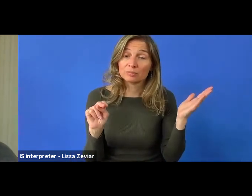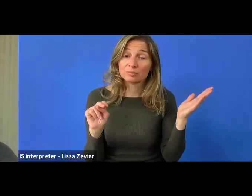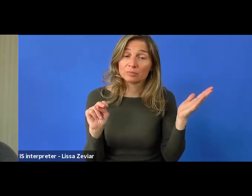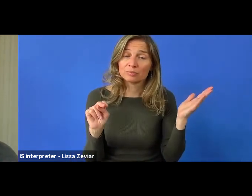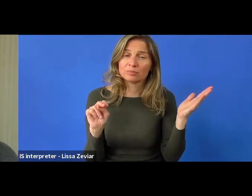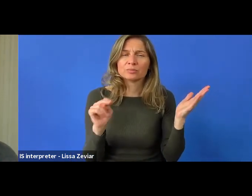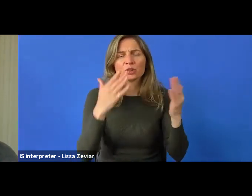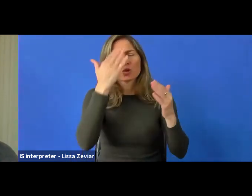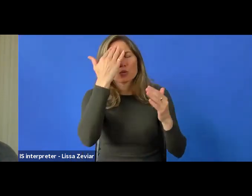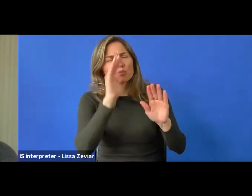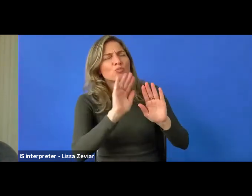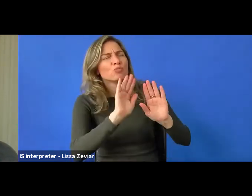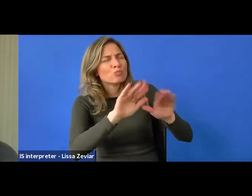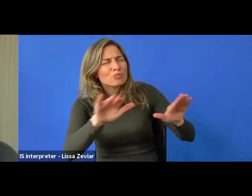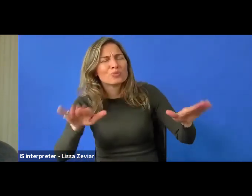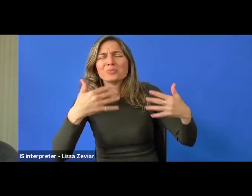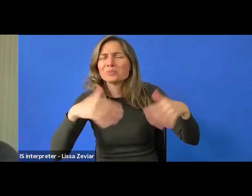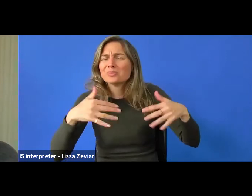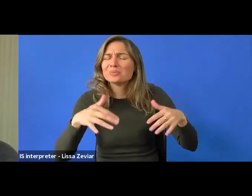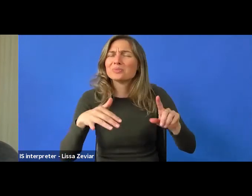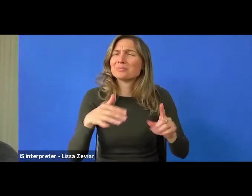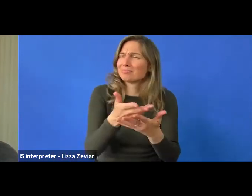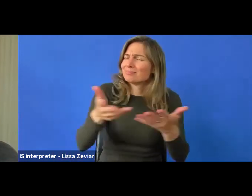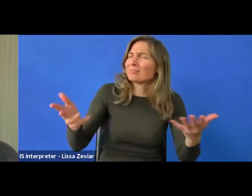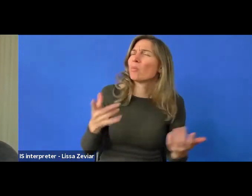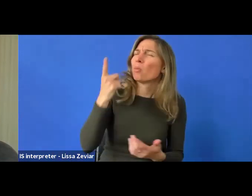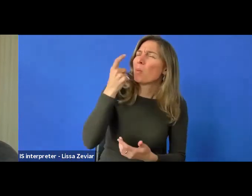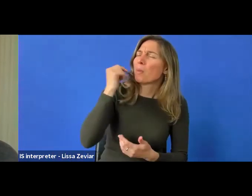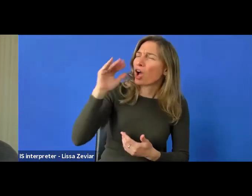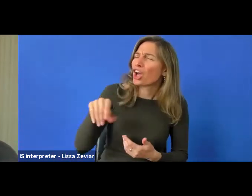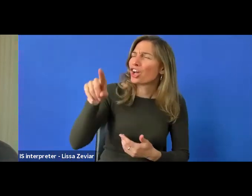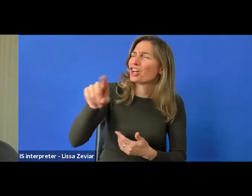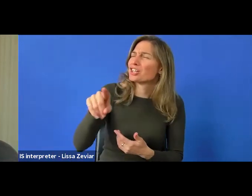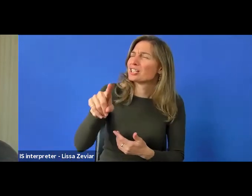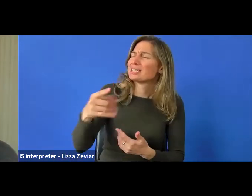As this webinar will be recorded, I would like to make it available